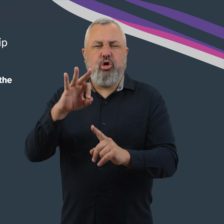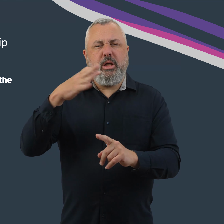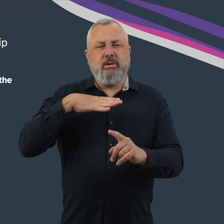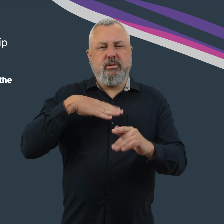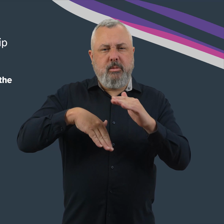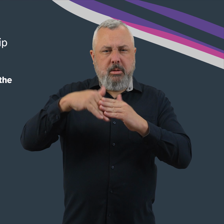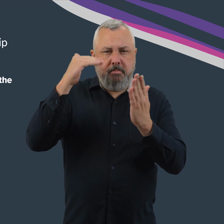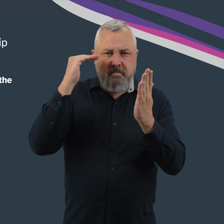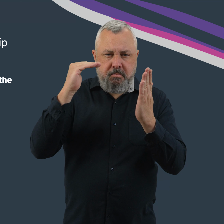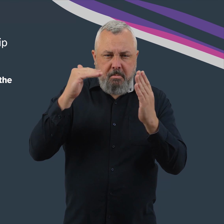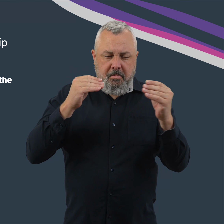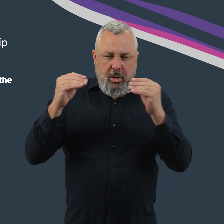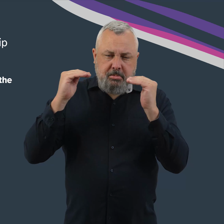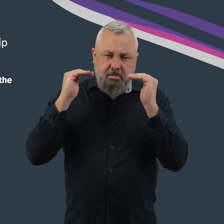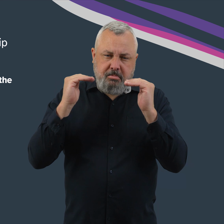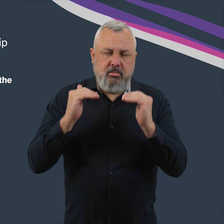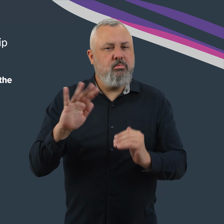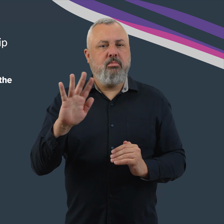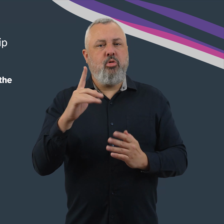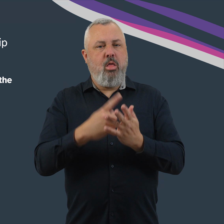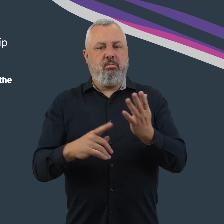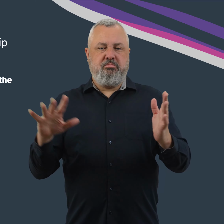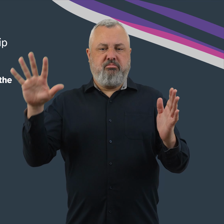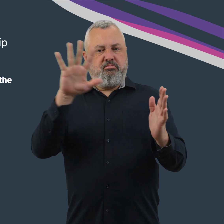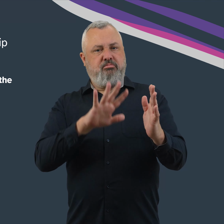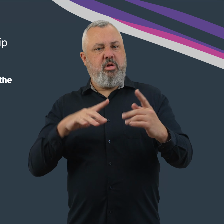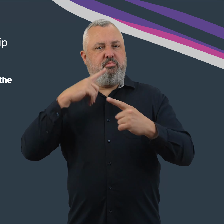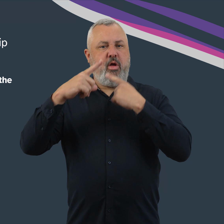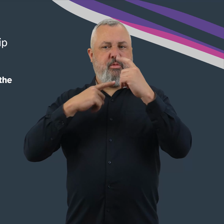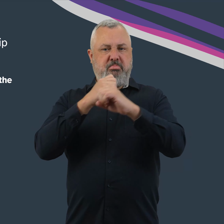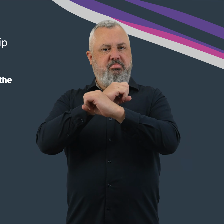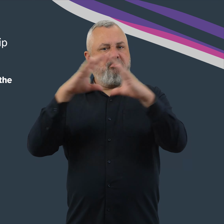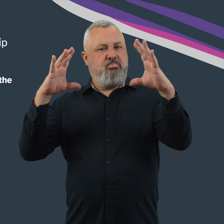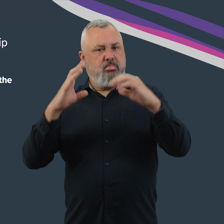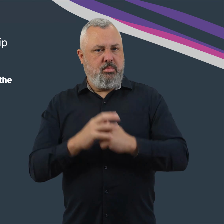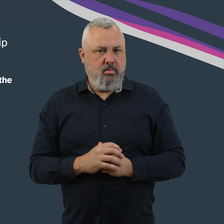(provide a high-level overview of the types of professional development or